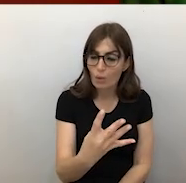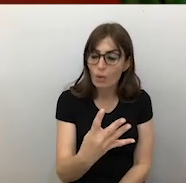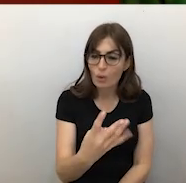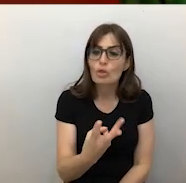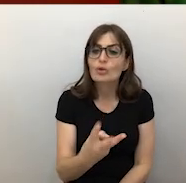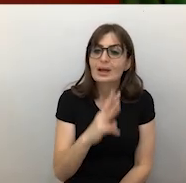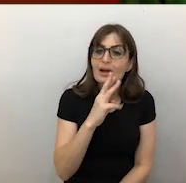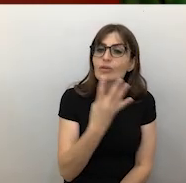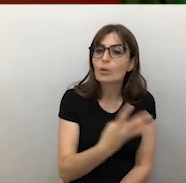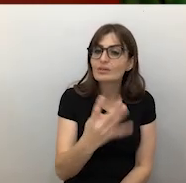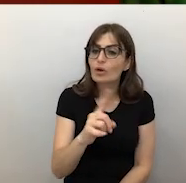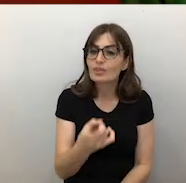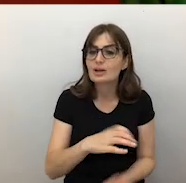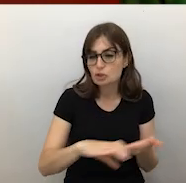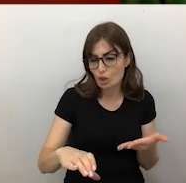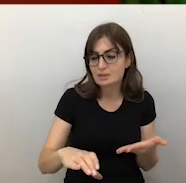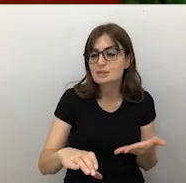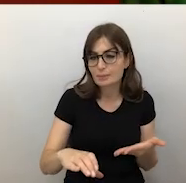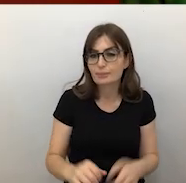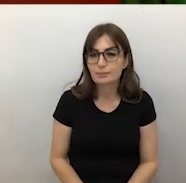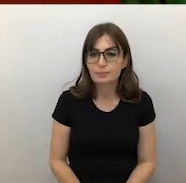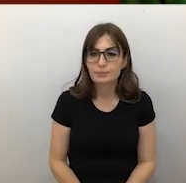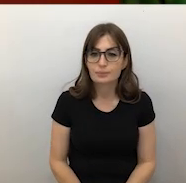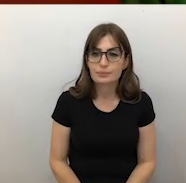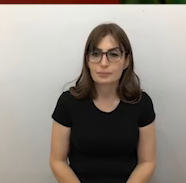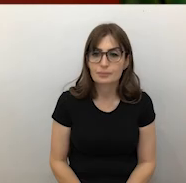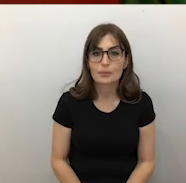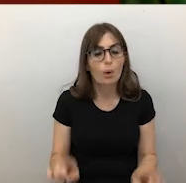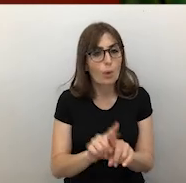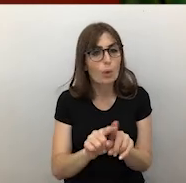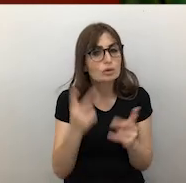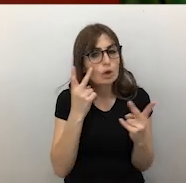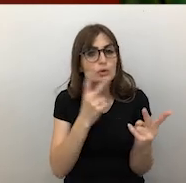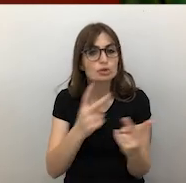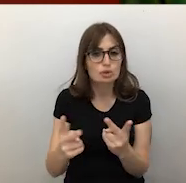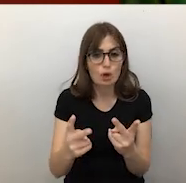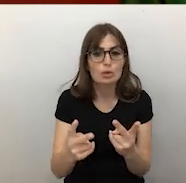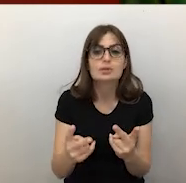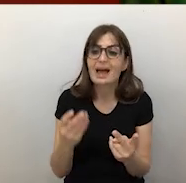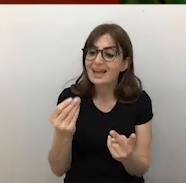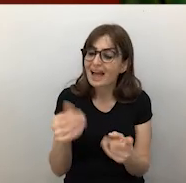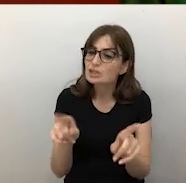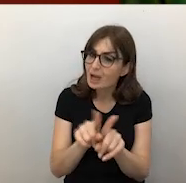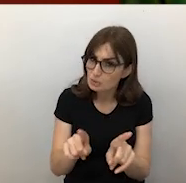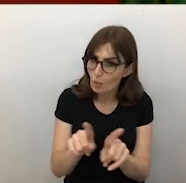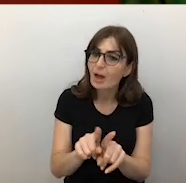of 2024 year is $344,000. It further shows that the balance of cash